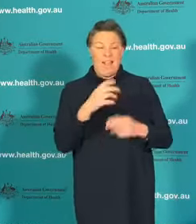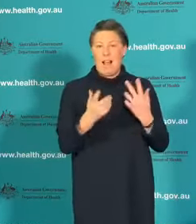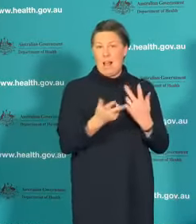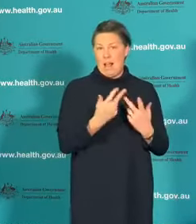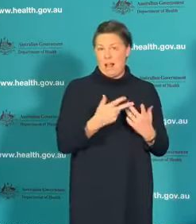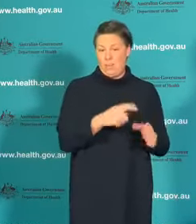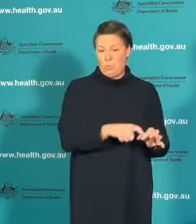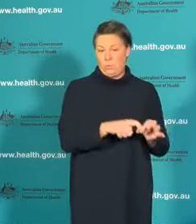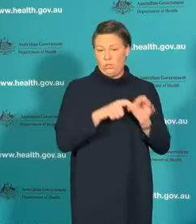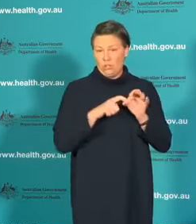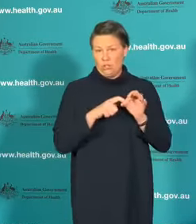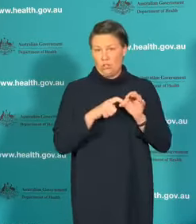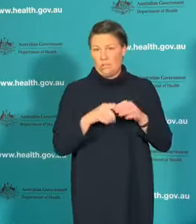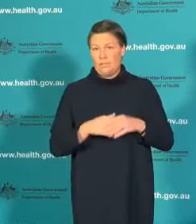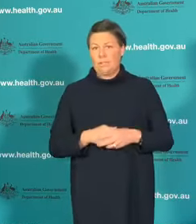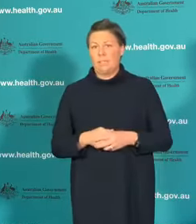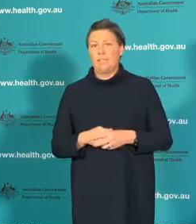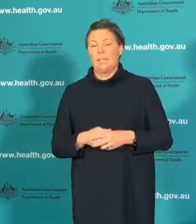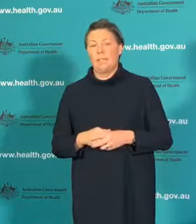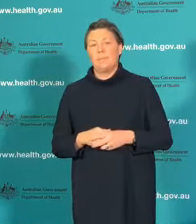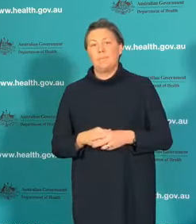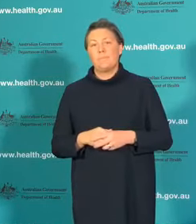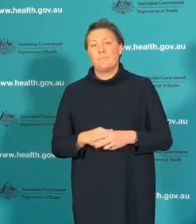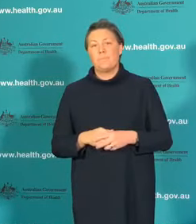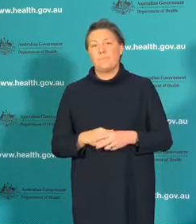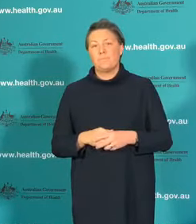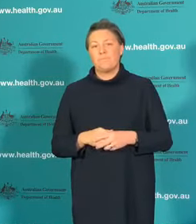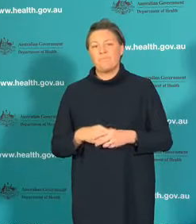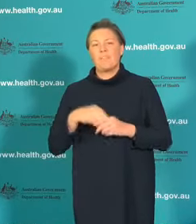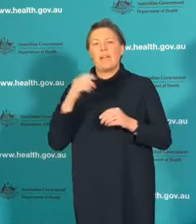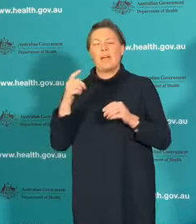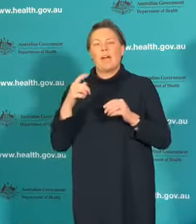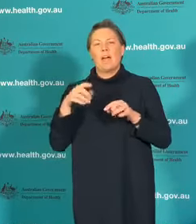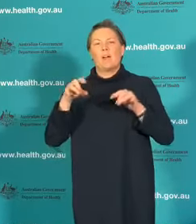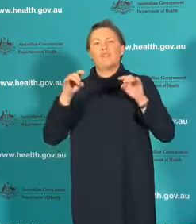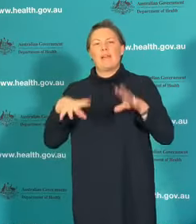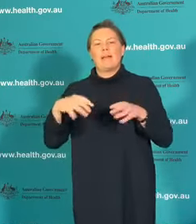The AMA wants a nationwide policy for healthcare workers dealing